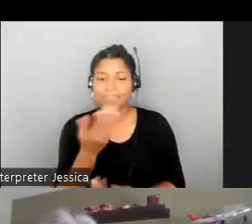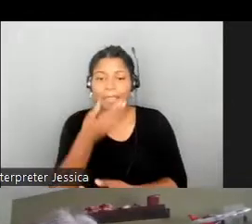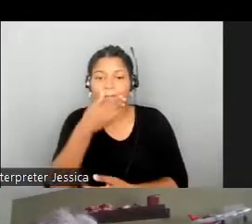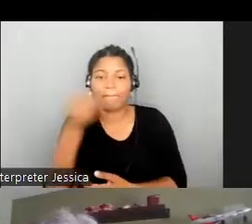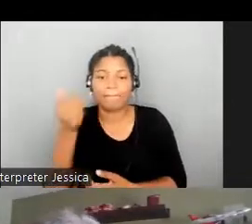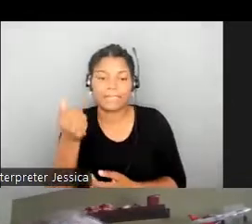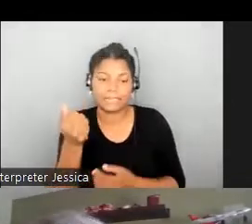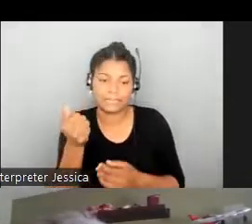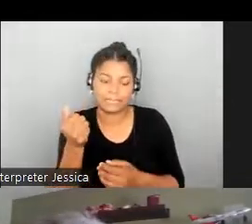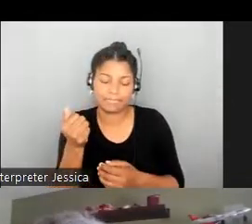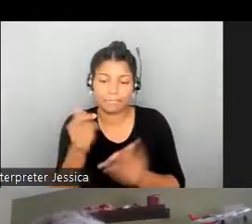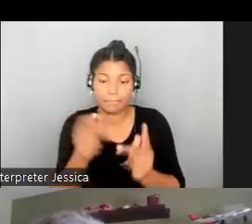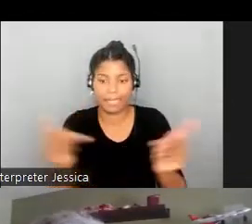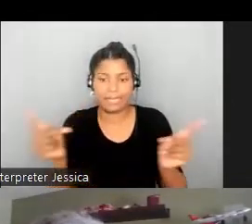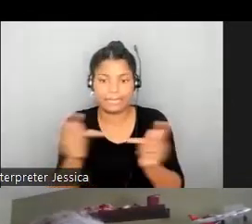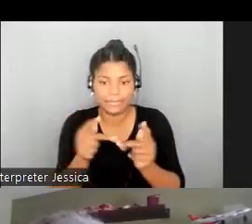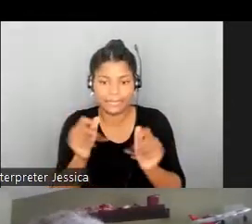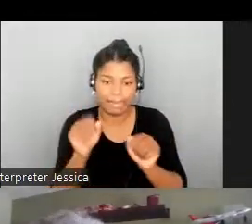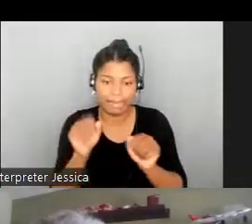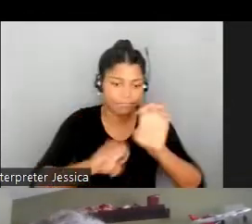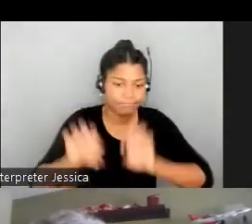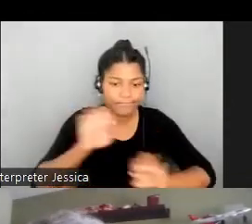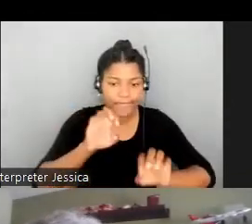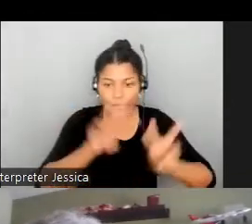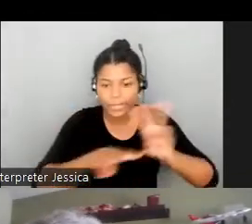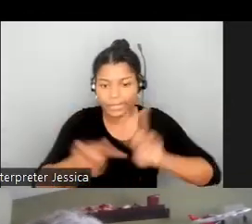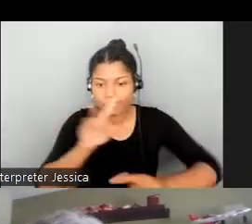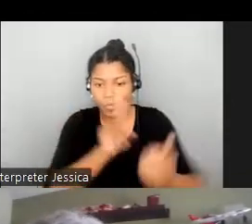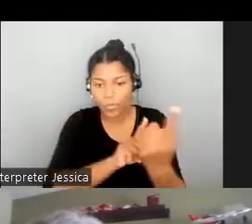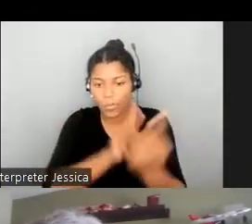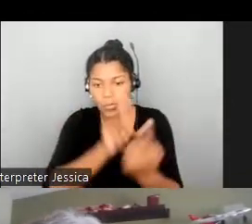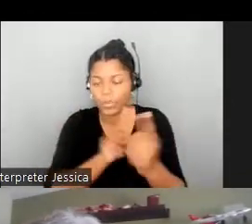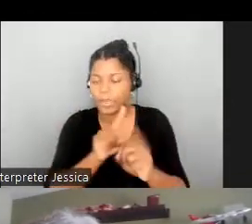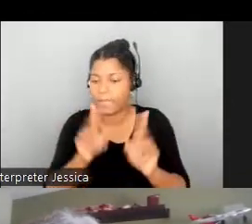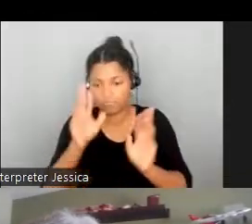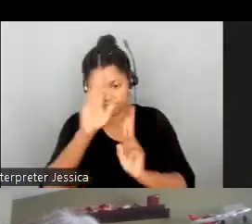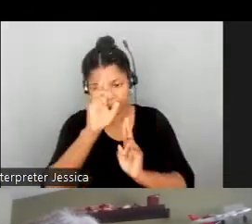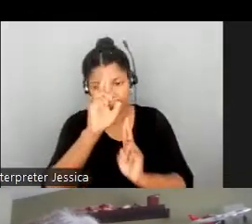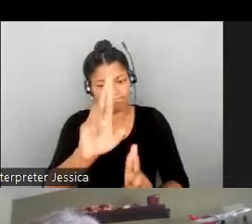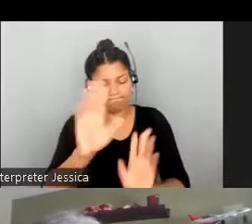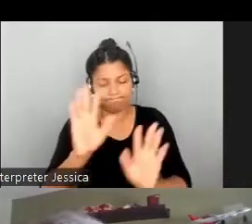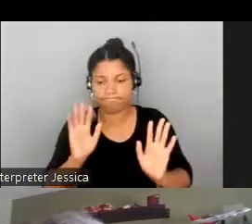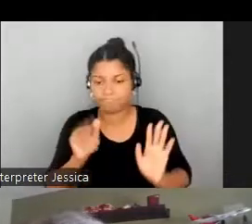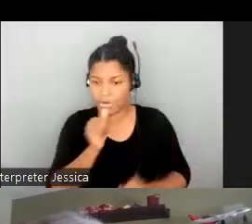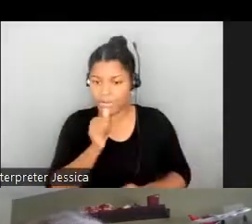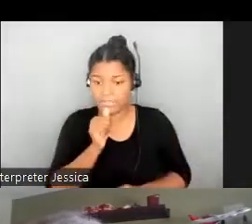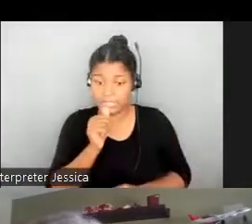We are respectful of privacy and feel like we can serve more people.